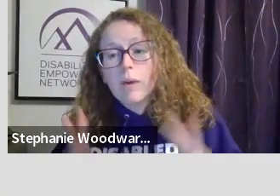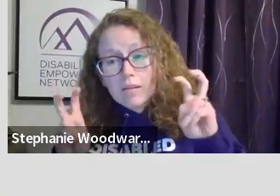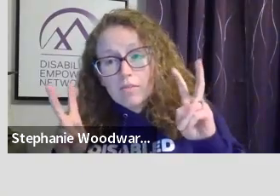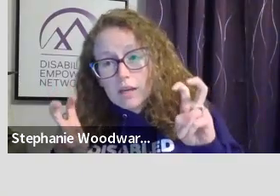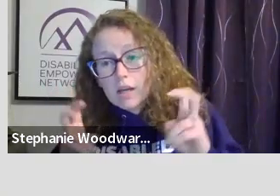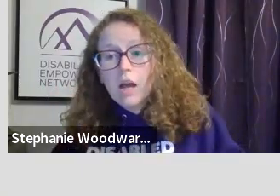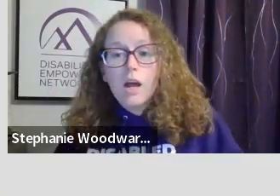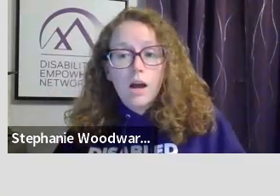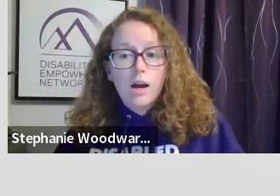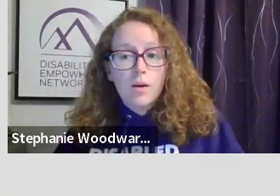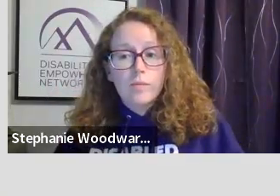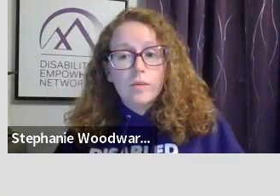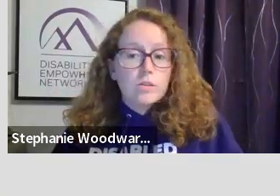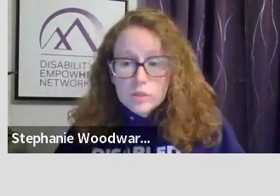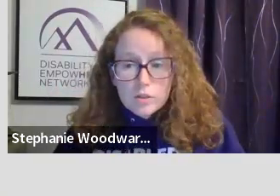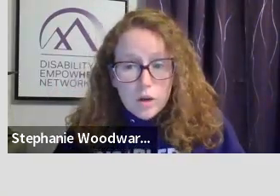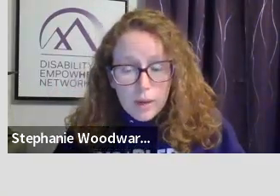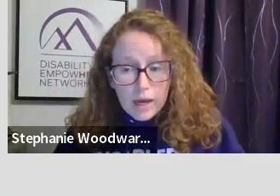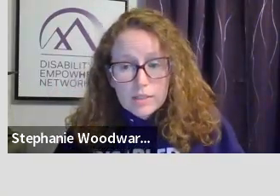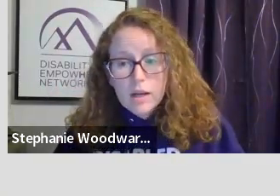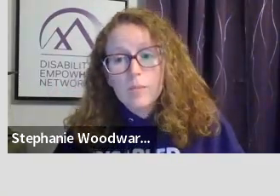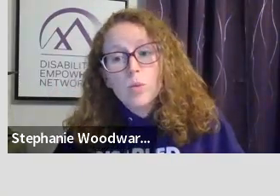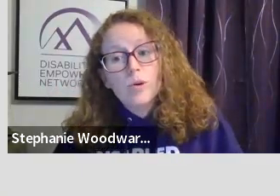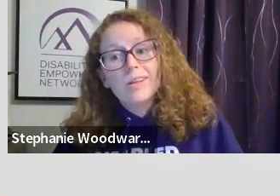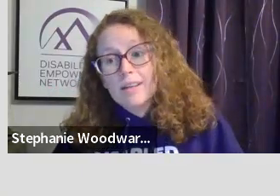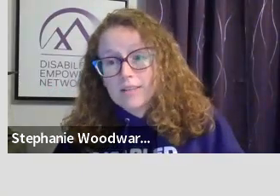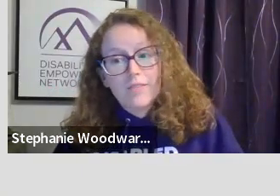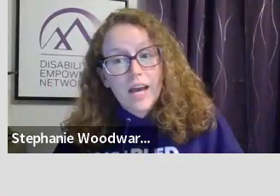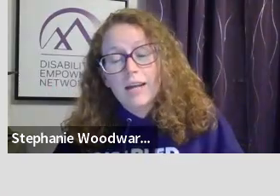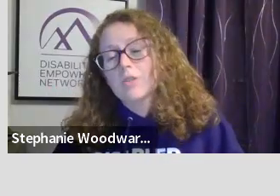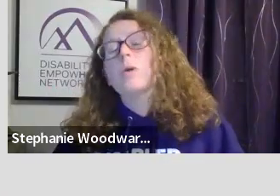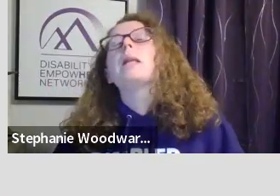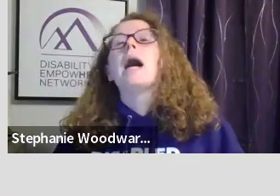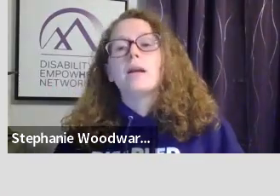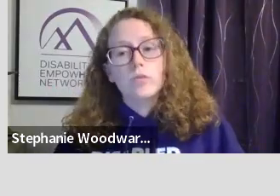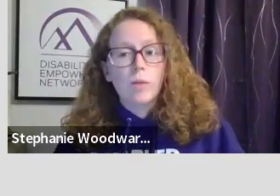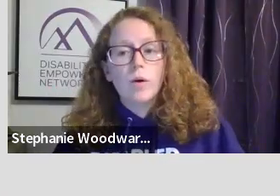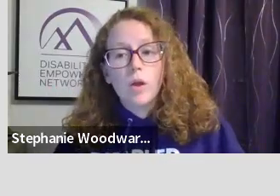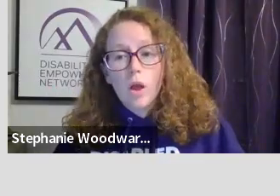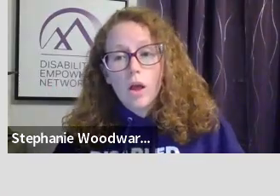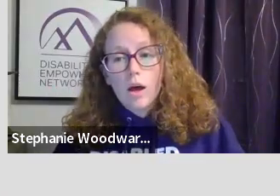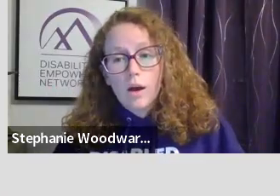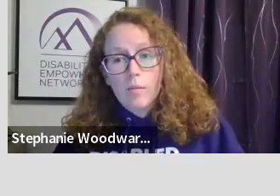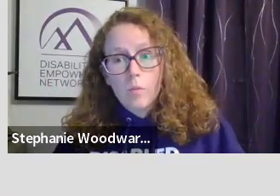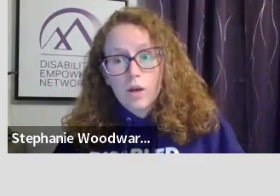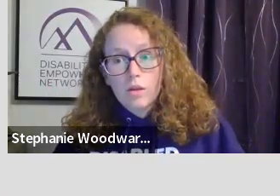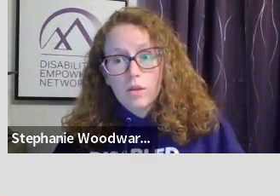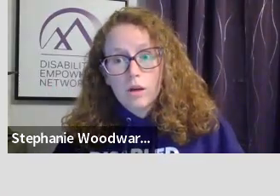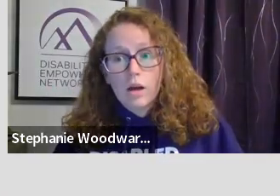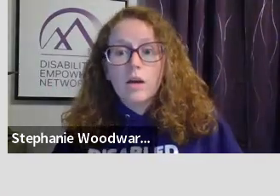discrimination when it comes to service animals. One of the most common